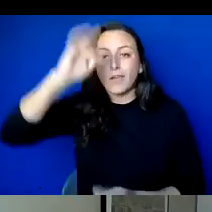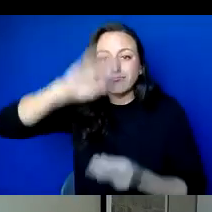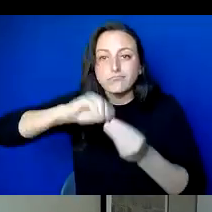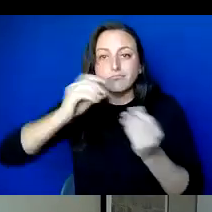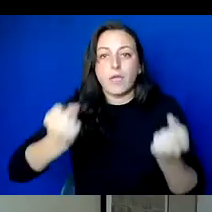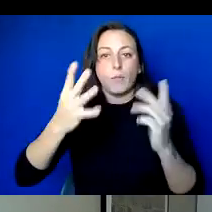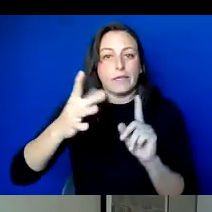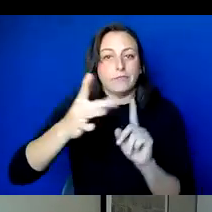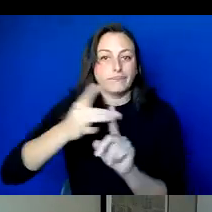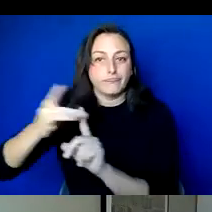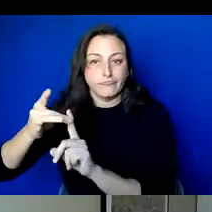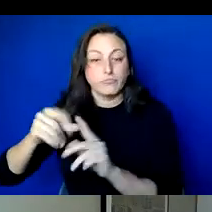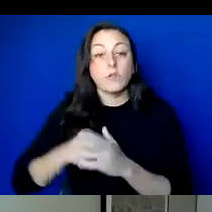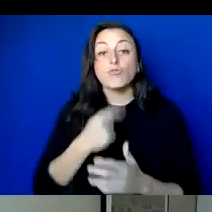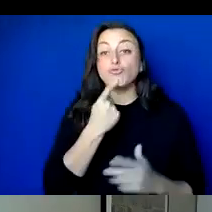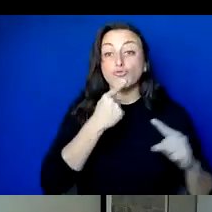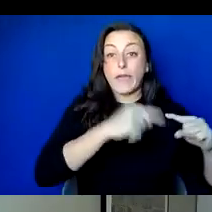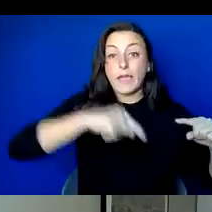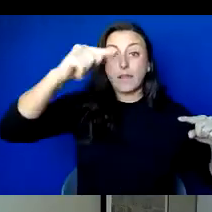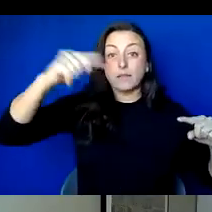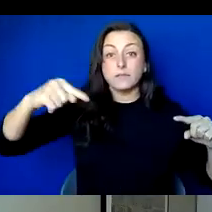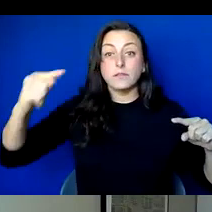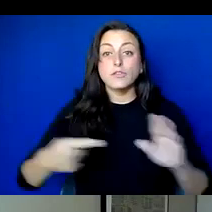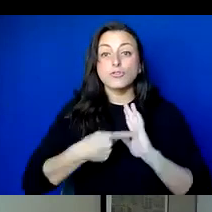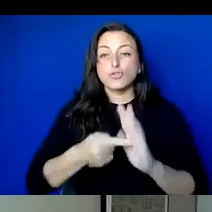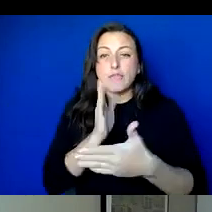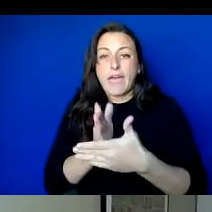and the red line is showing you our seven day moving average which is really just a smoothed